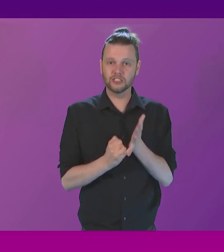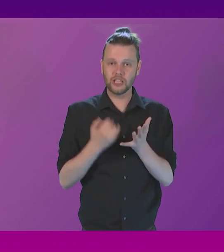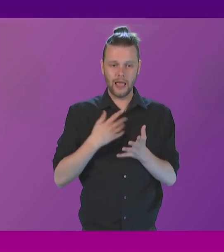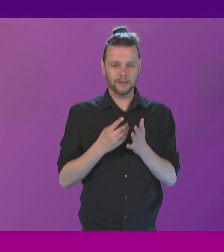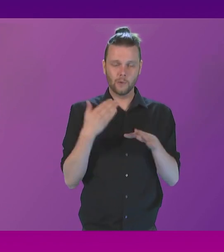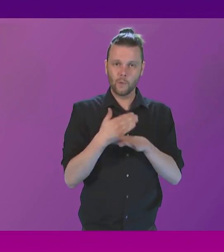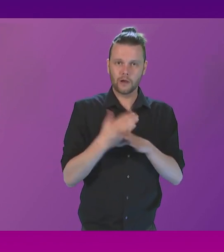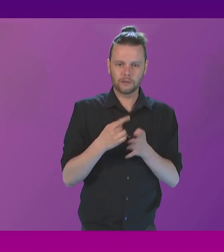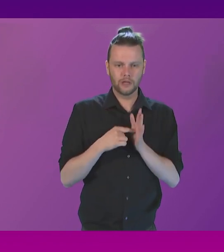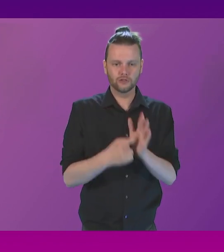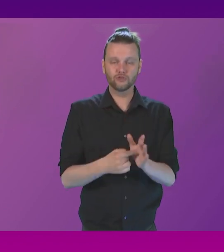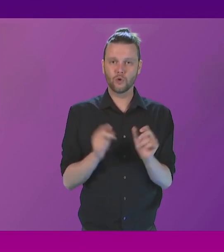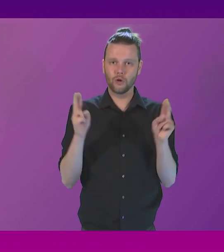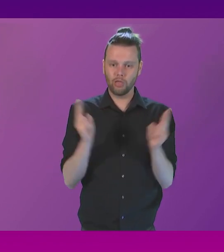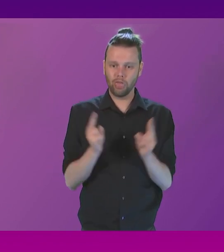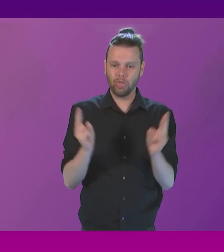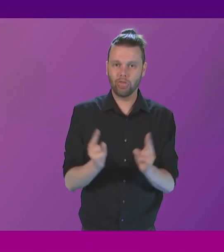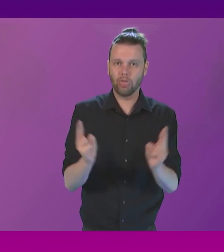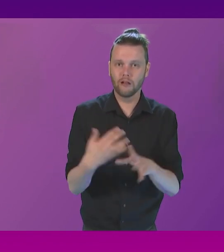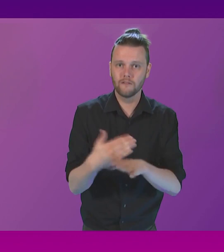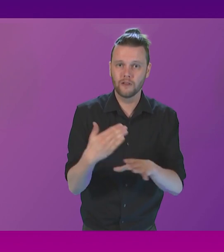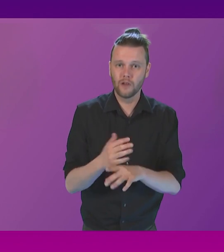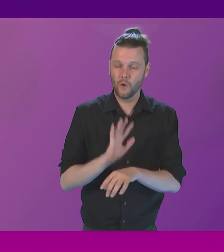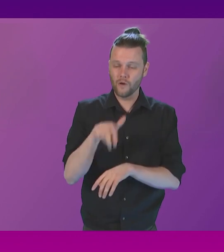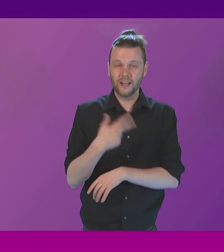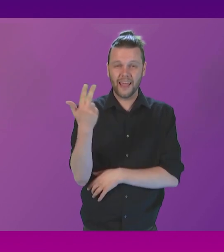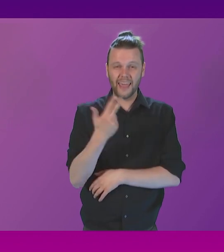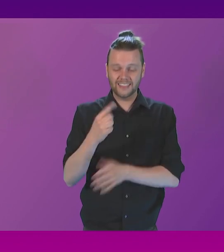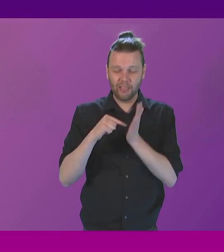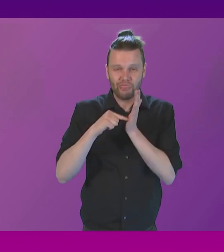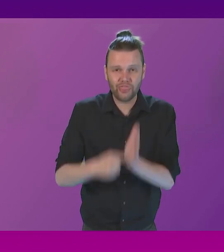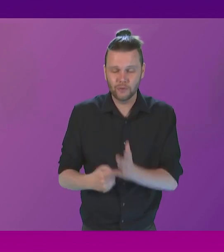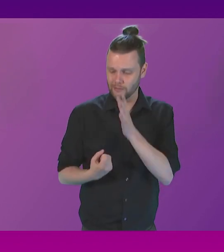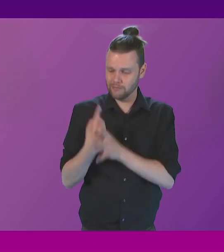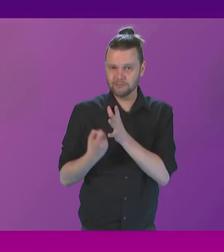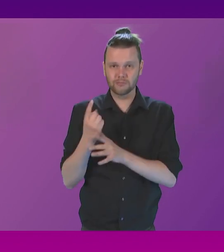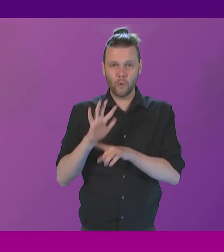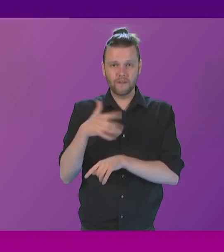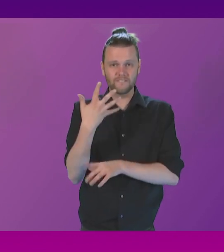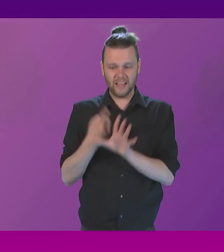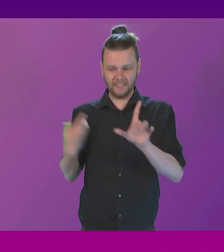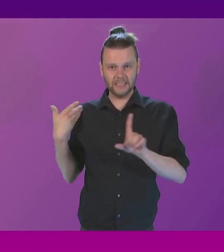about being short-staffed on more than 18,000 occasions in the past five years. Those are